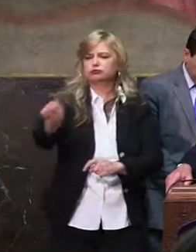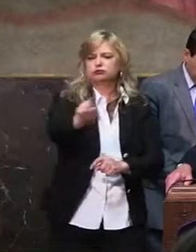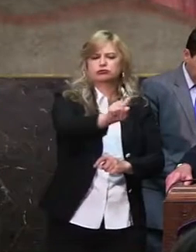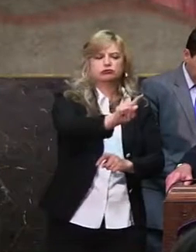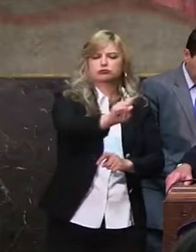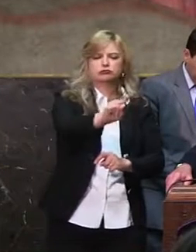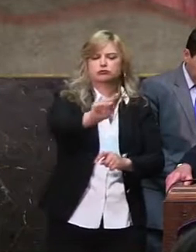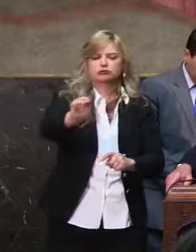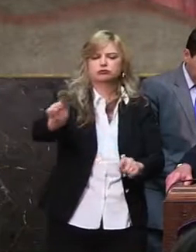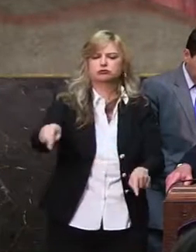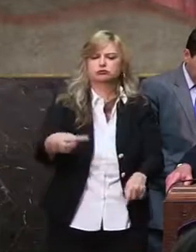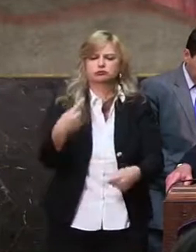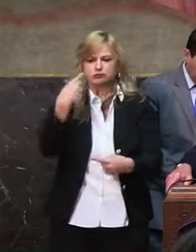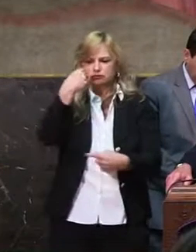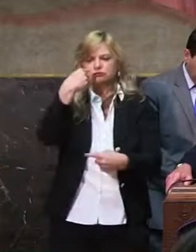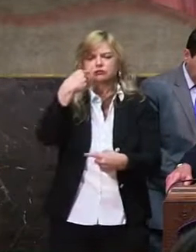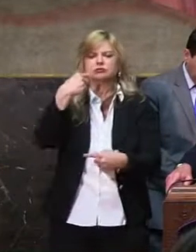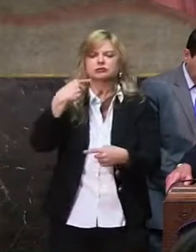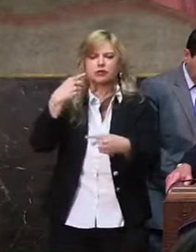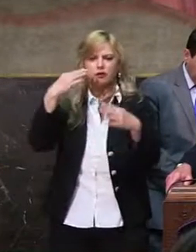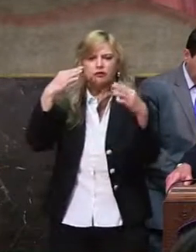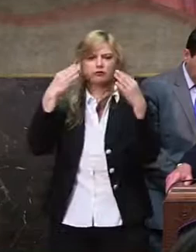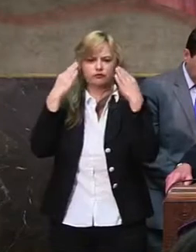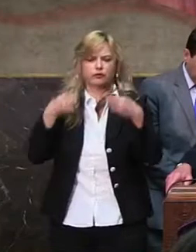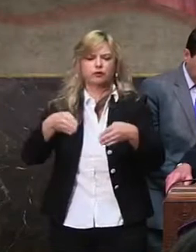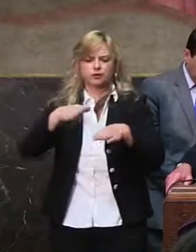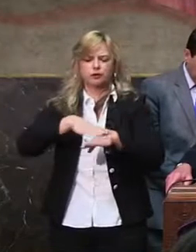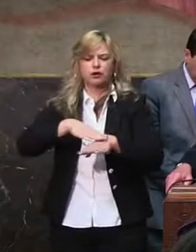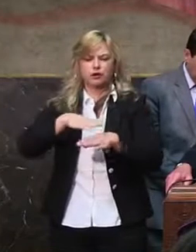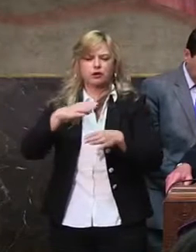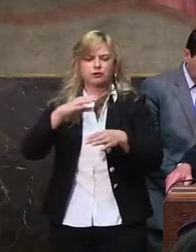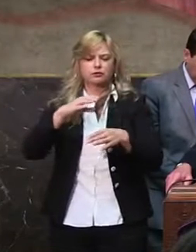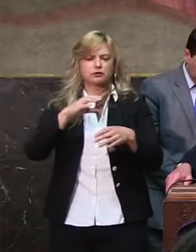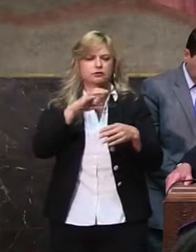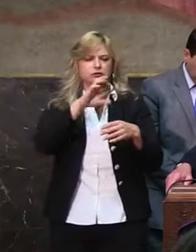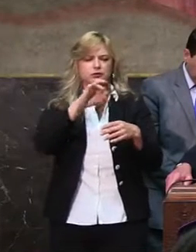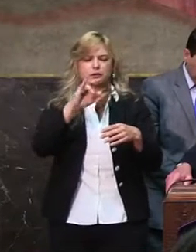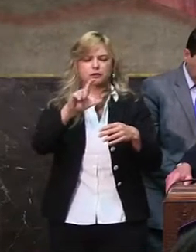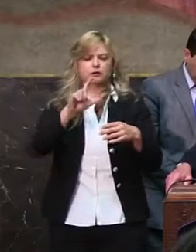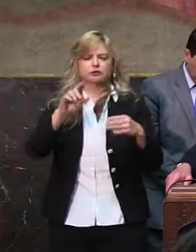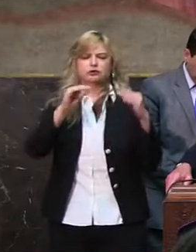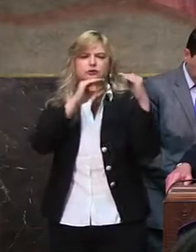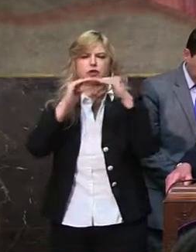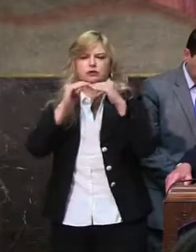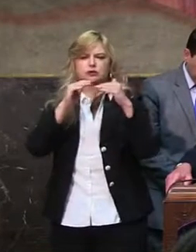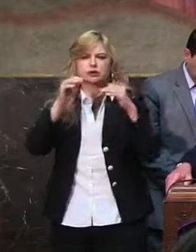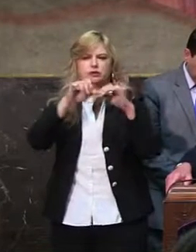for us to focus on the criminal justice system and make sure that we're doing it in an efficient way to make sure that